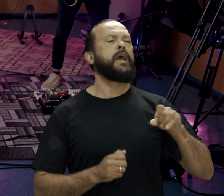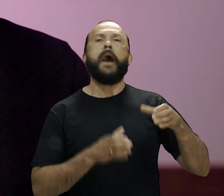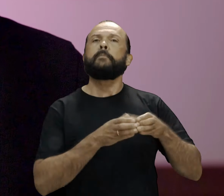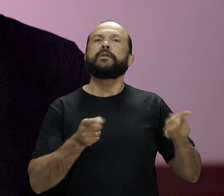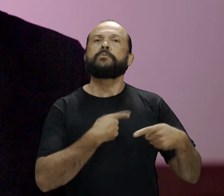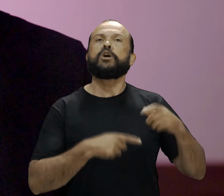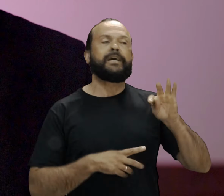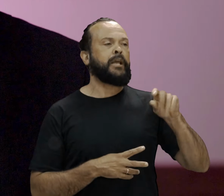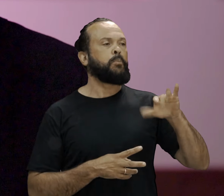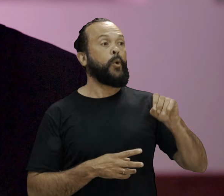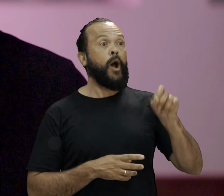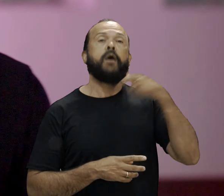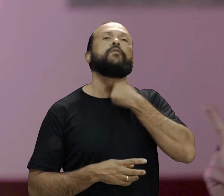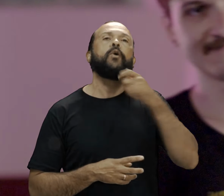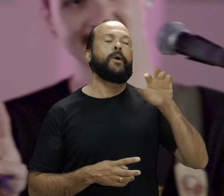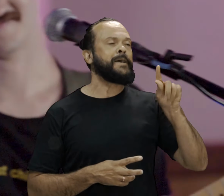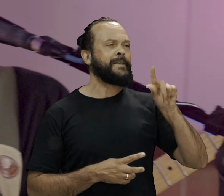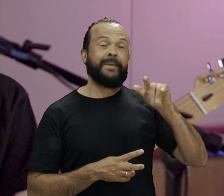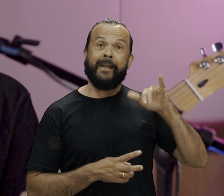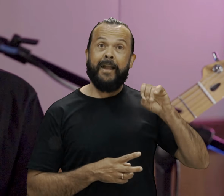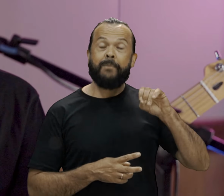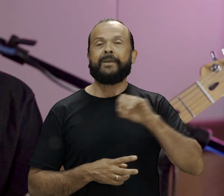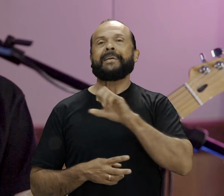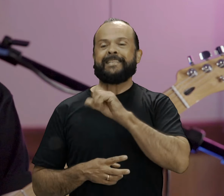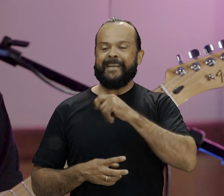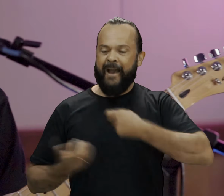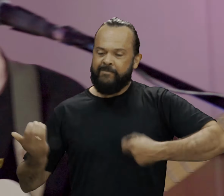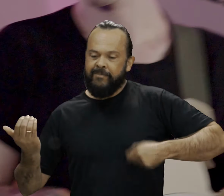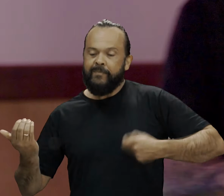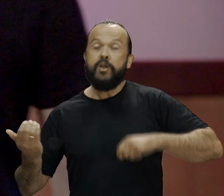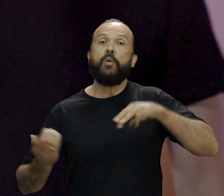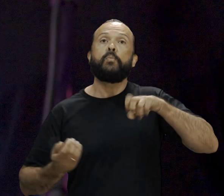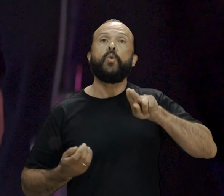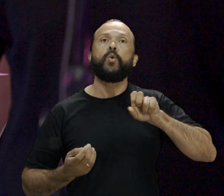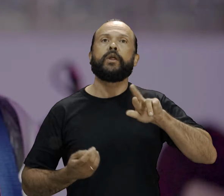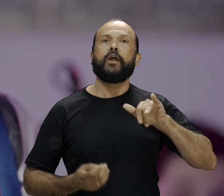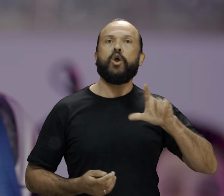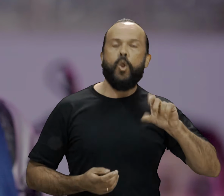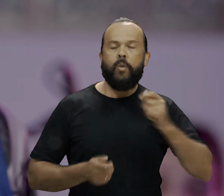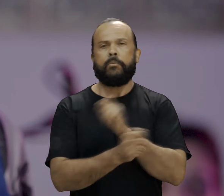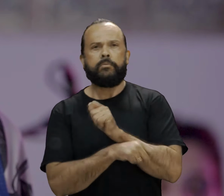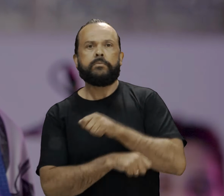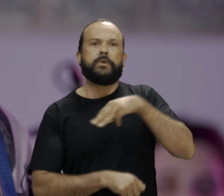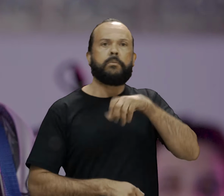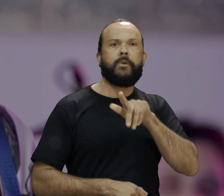Guilherme on the vocals, Skaff on the guitar, Murilo on the drums, Marcelo on the bass.